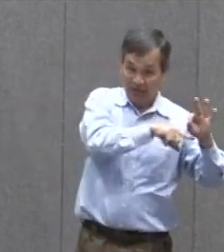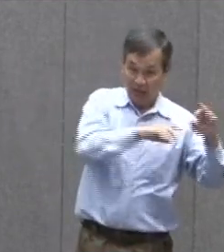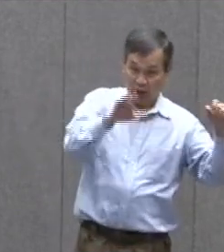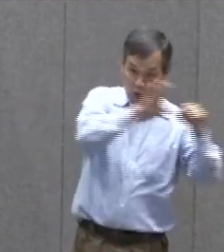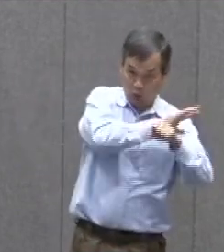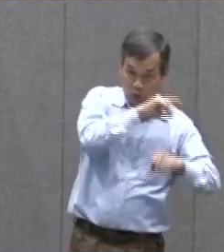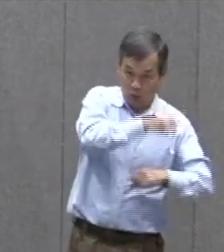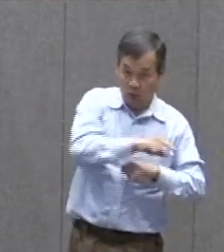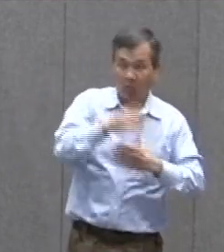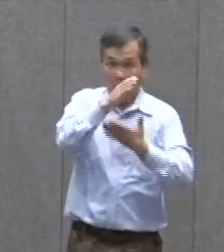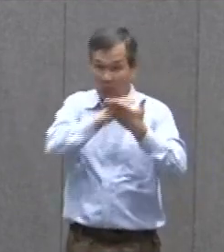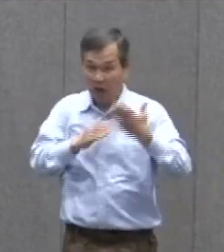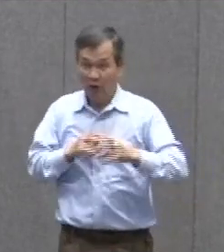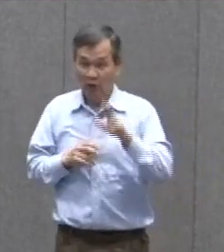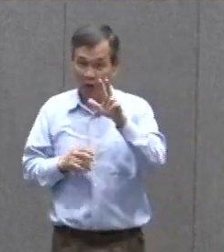I'm going to write this on the board.